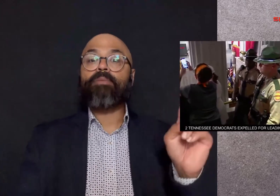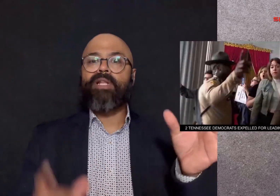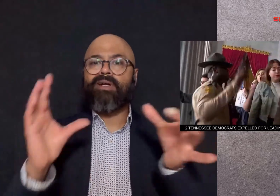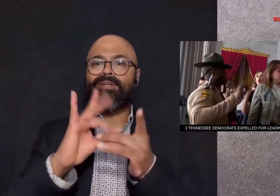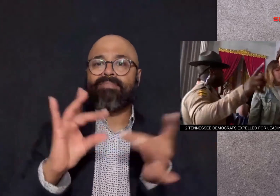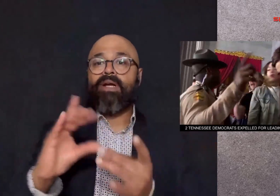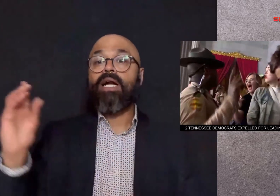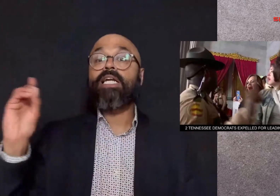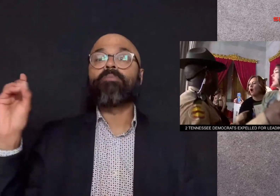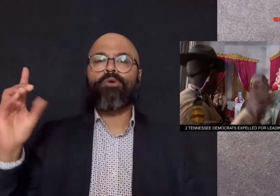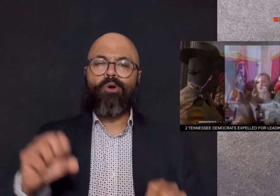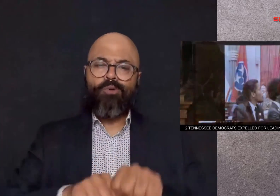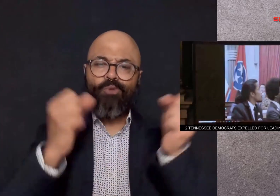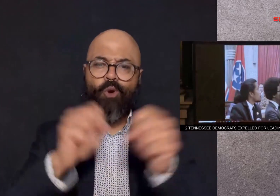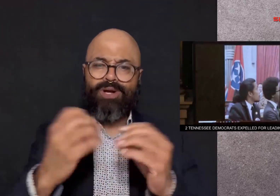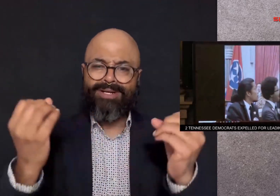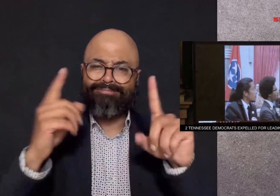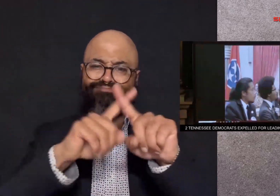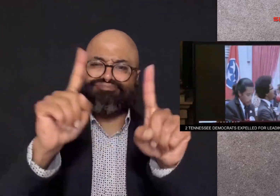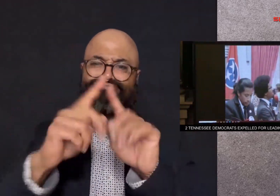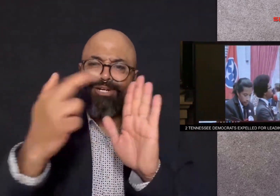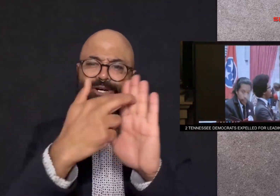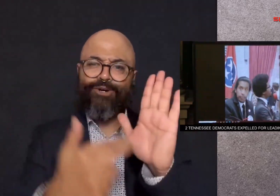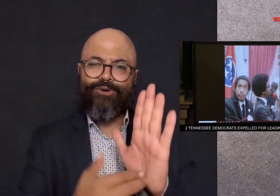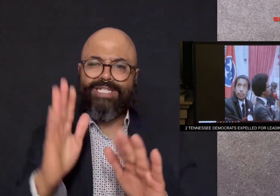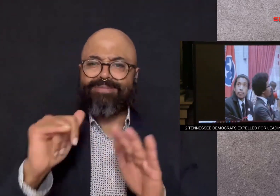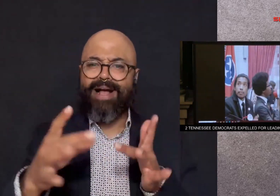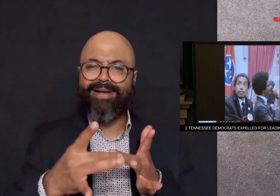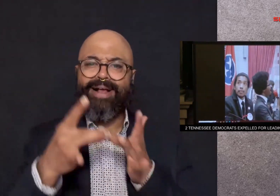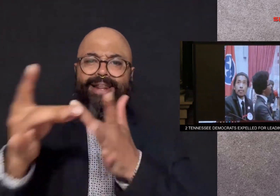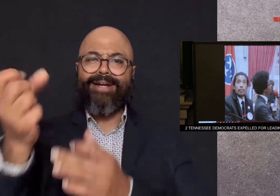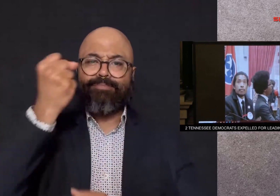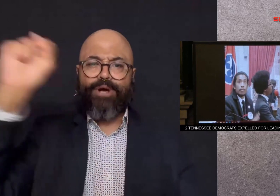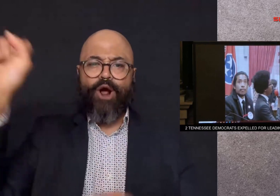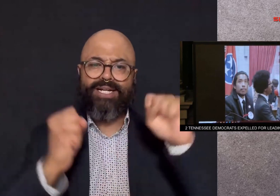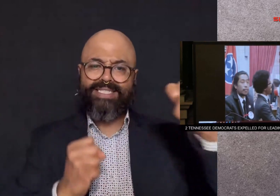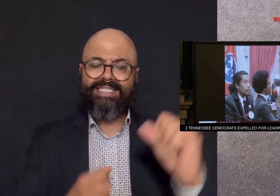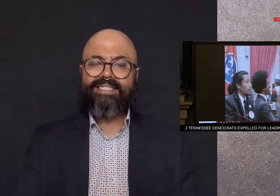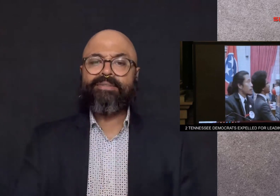Republicans said the Democrats broke several rules by leading the protest